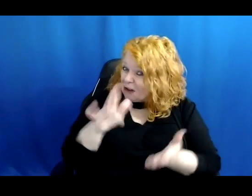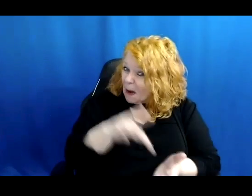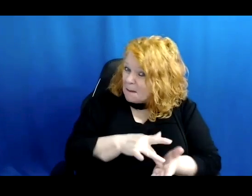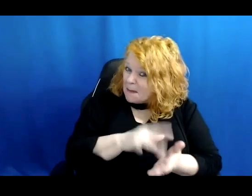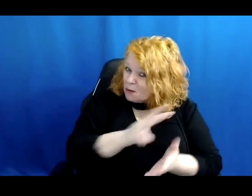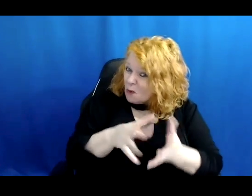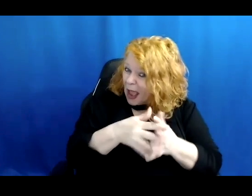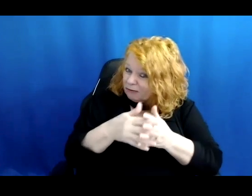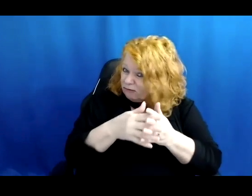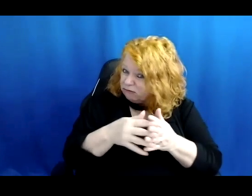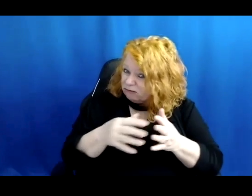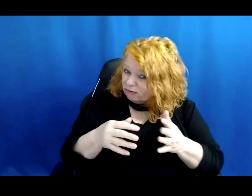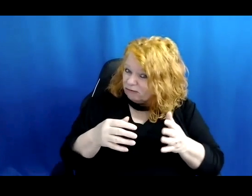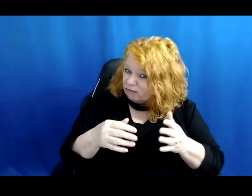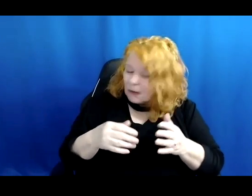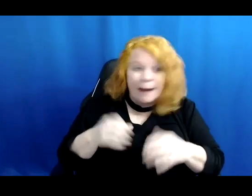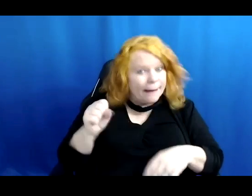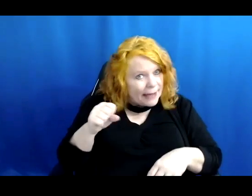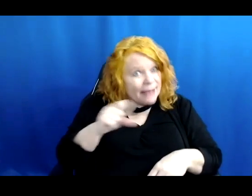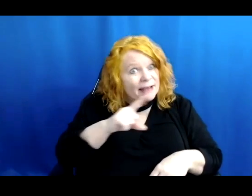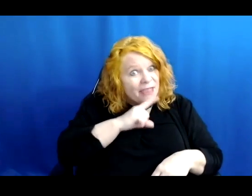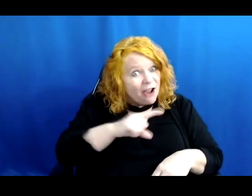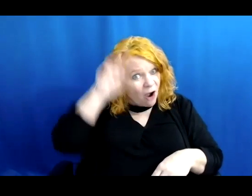America, Gwyn?” Gwyn: They are, Marvin.